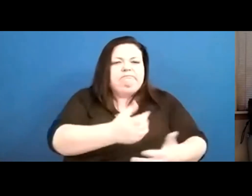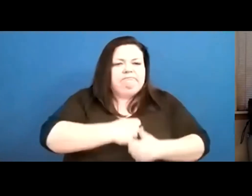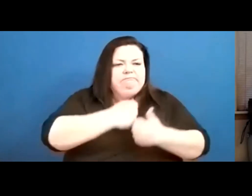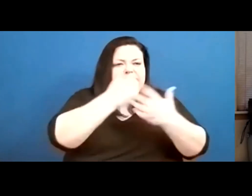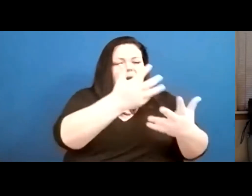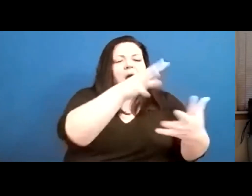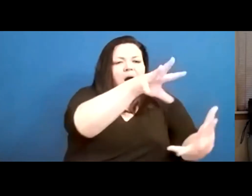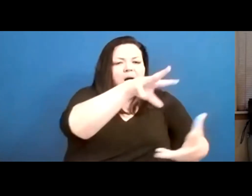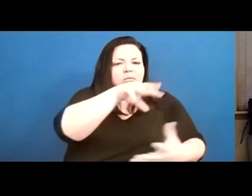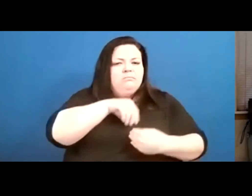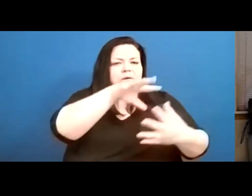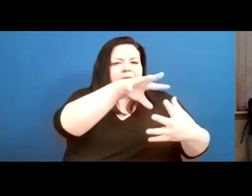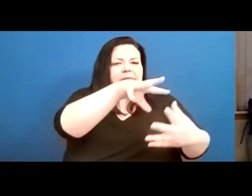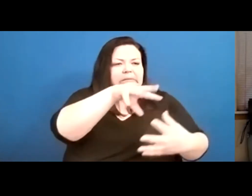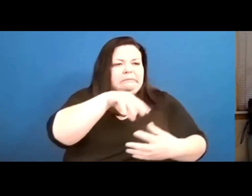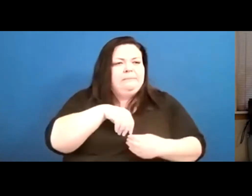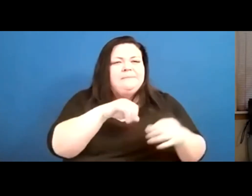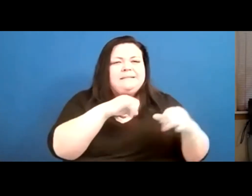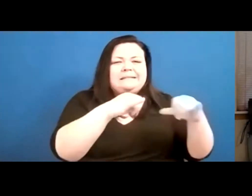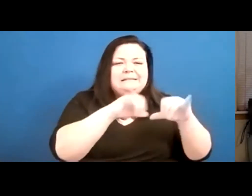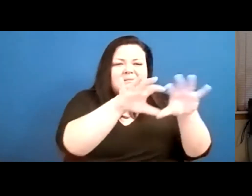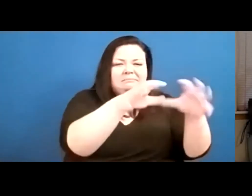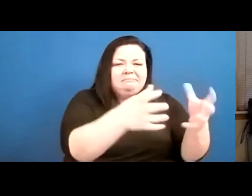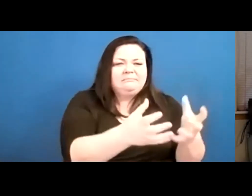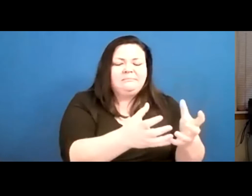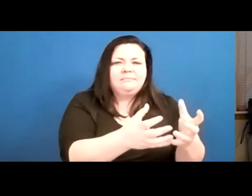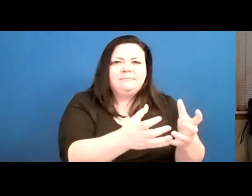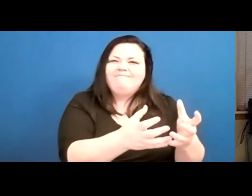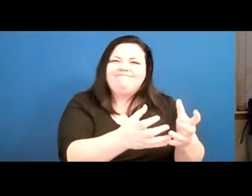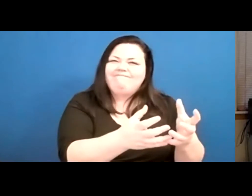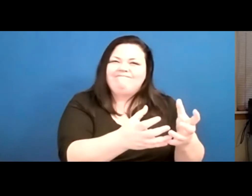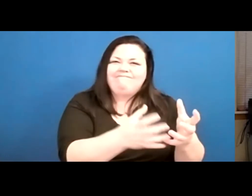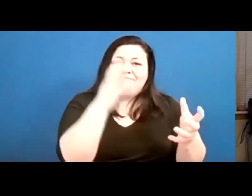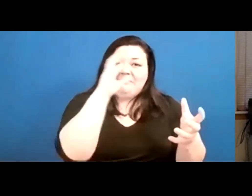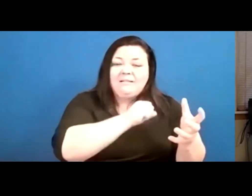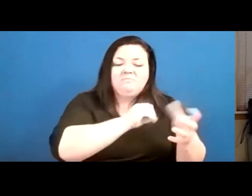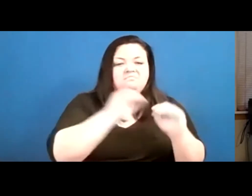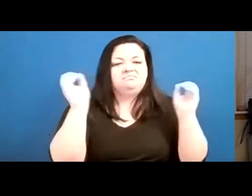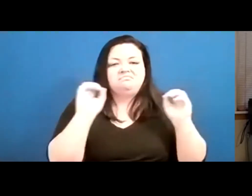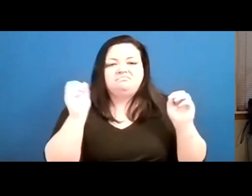from the same deep reserve./ No guesswork. In sync.